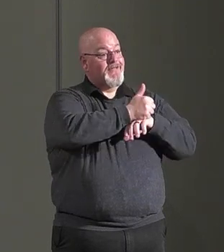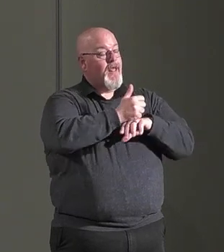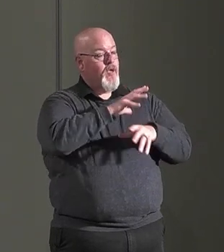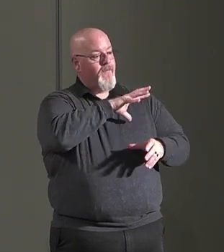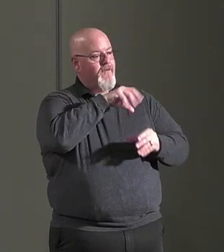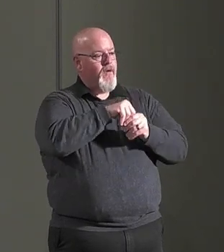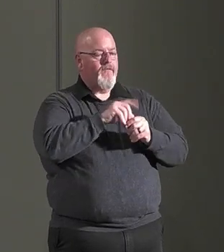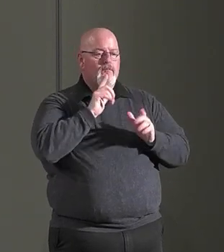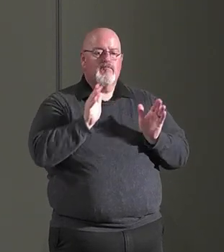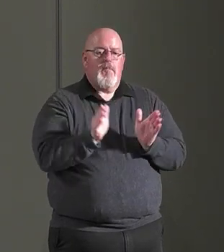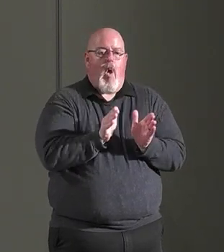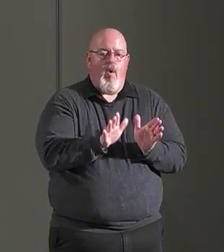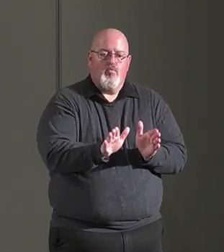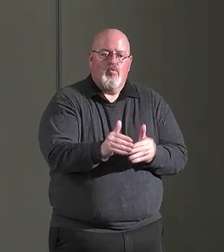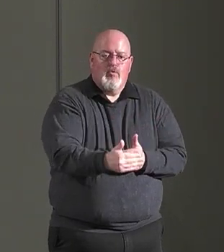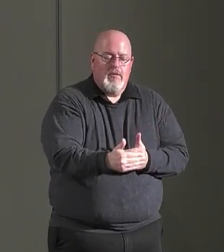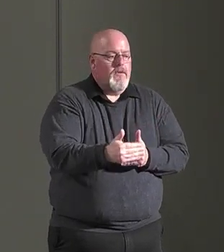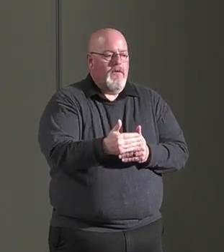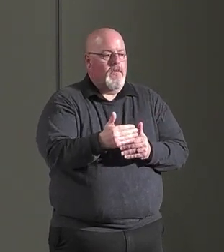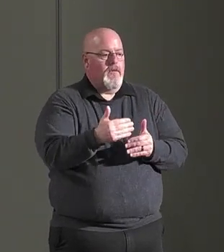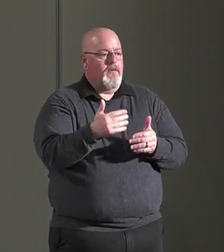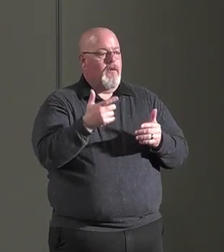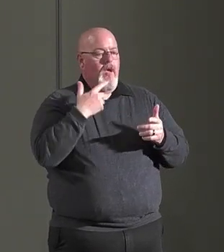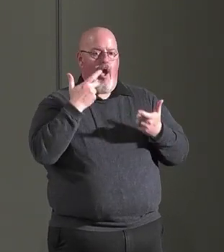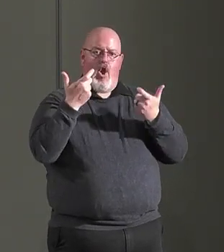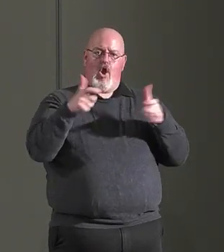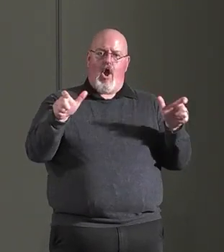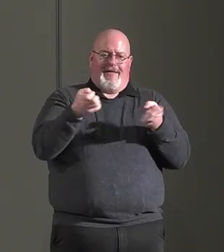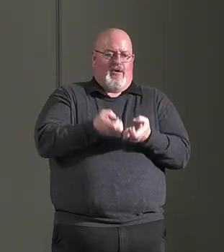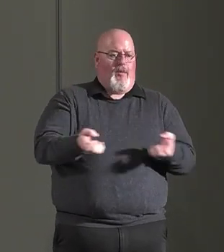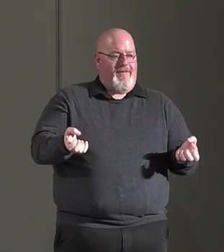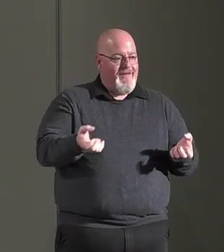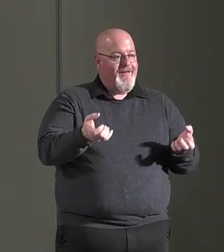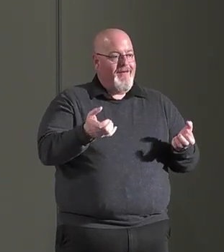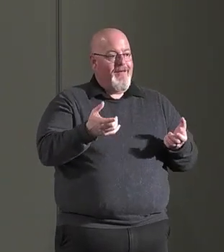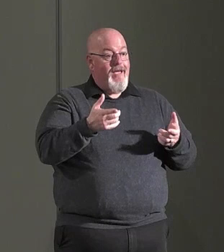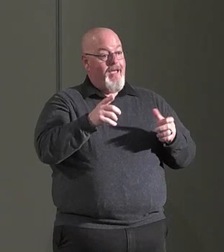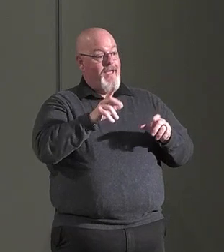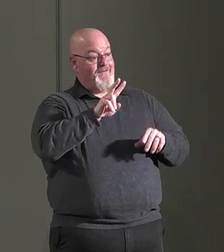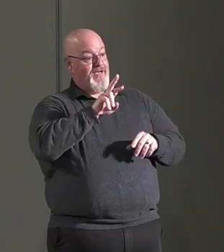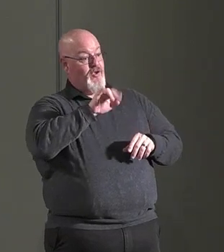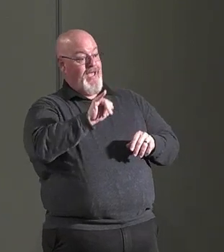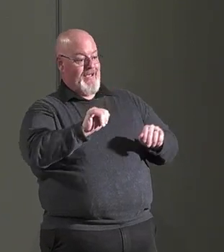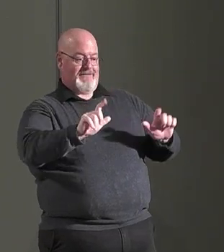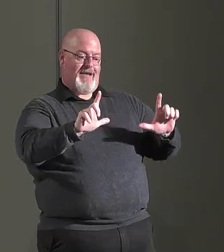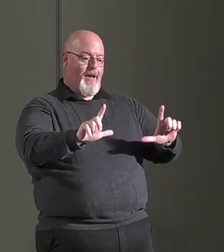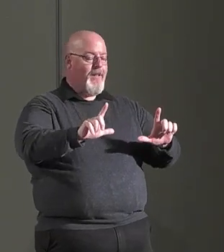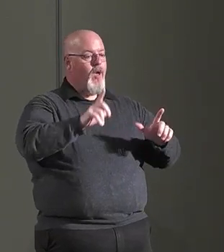very small rooms and there's large equipment and often keeping a VRI tablet or captioning